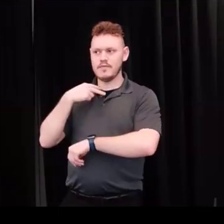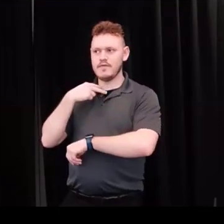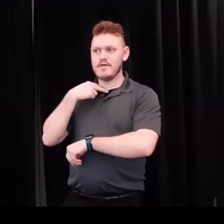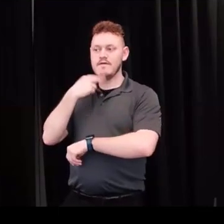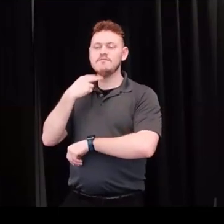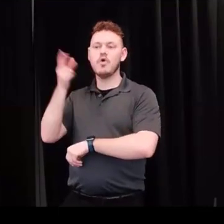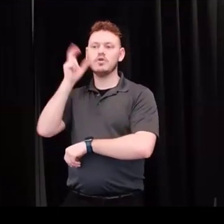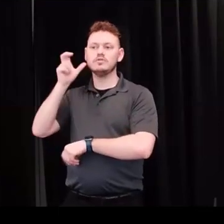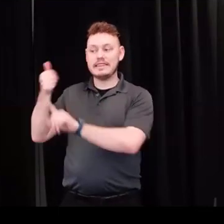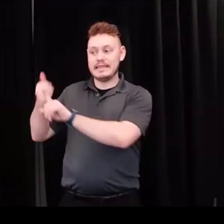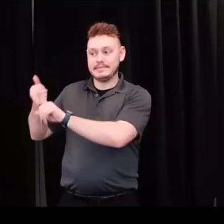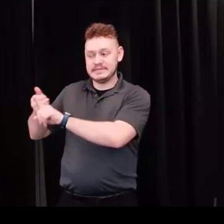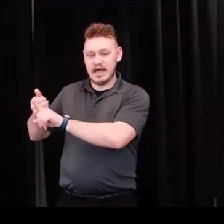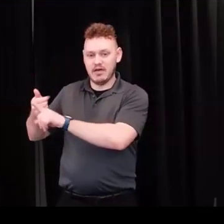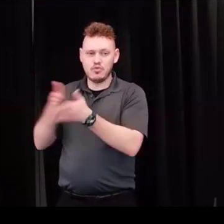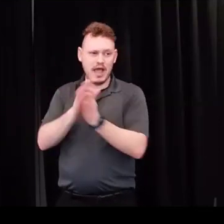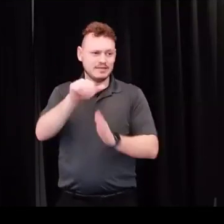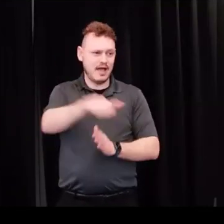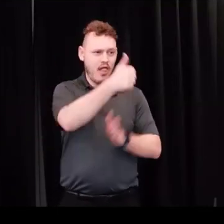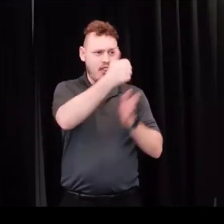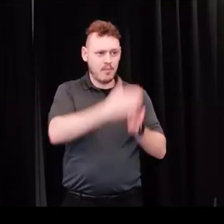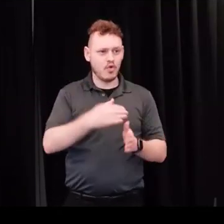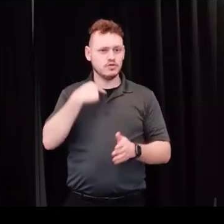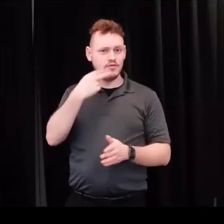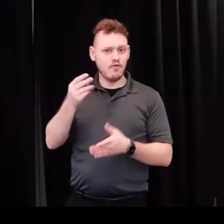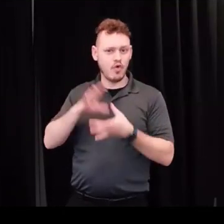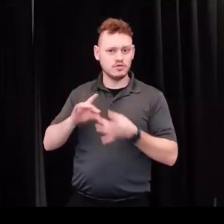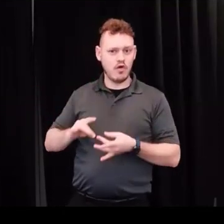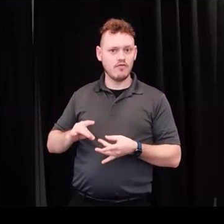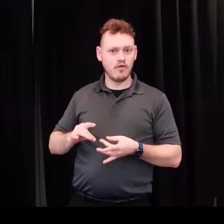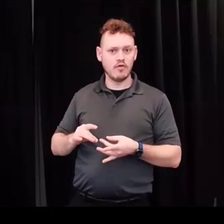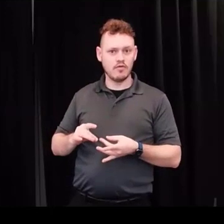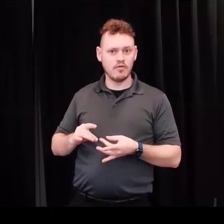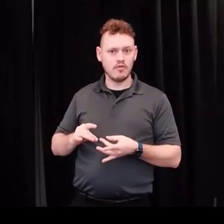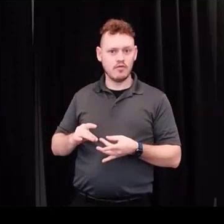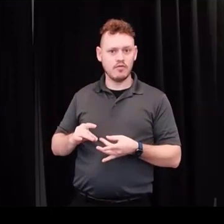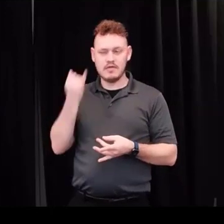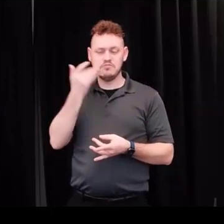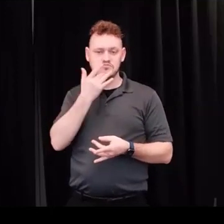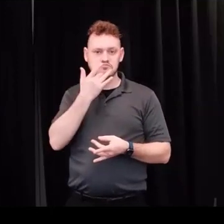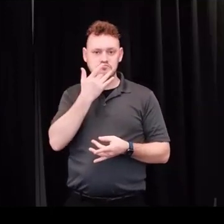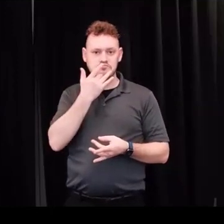or they can ask that someone else voice over the work for them if they prefer to not have their